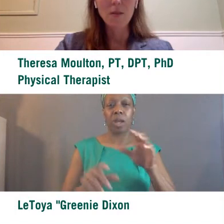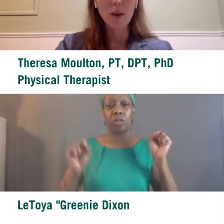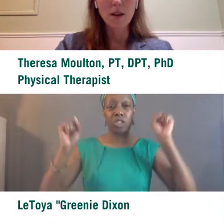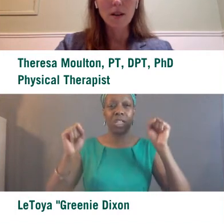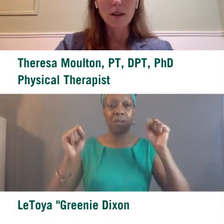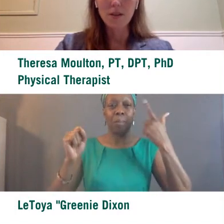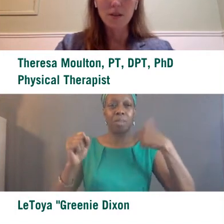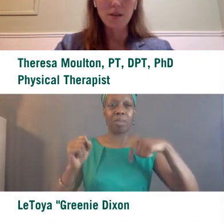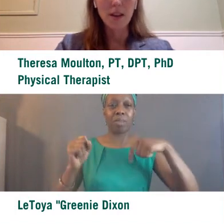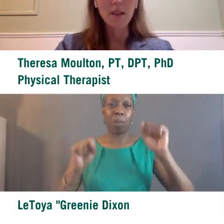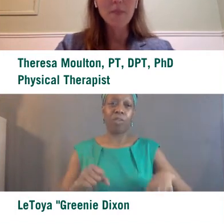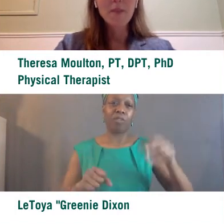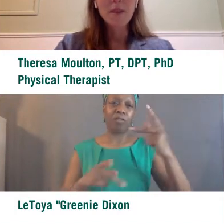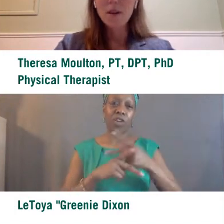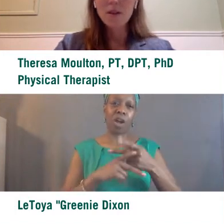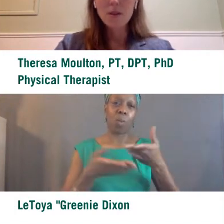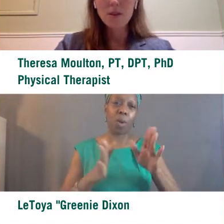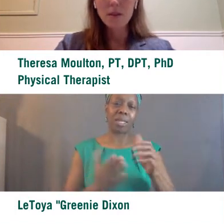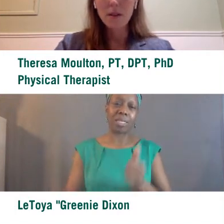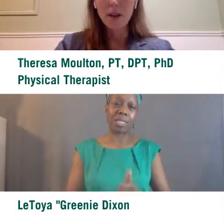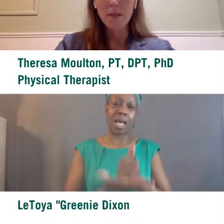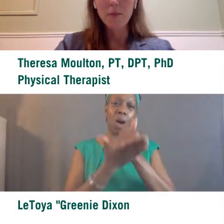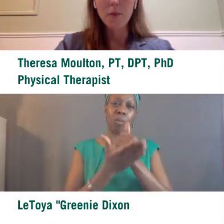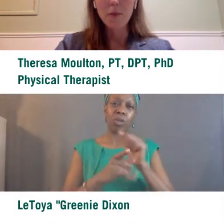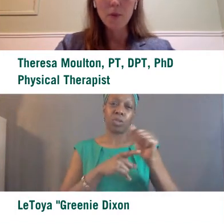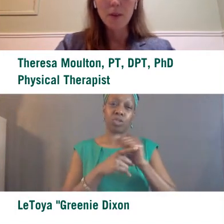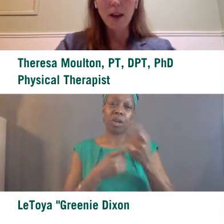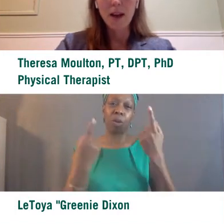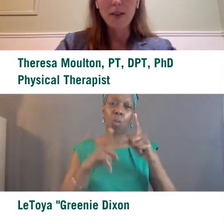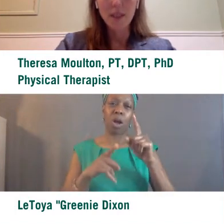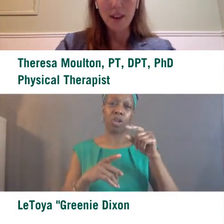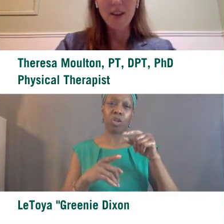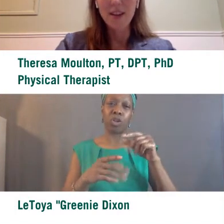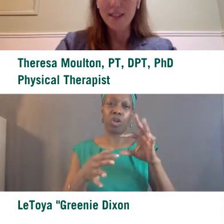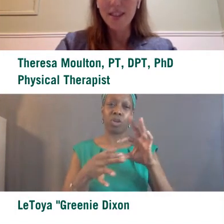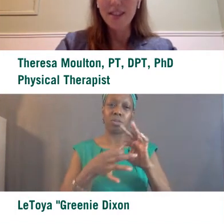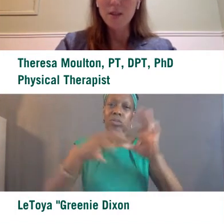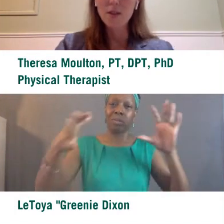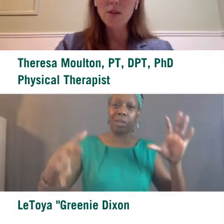while you're there. Also remote healthcare is continuing.